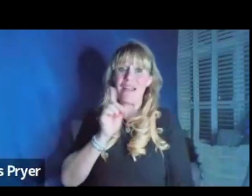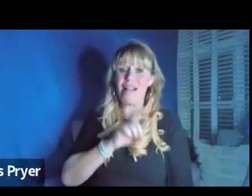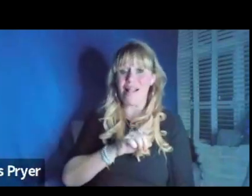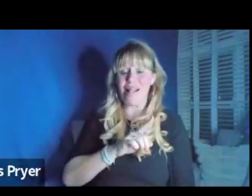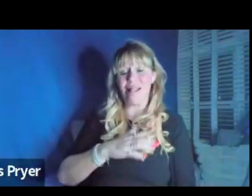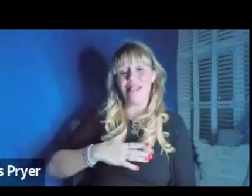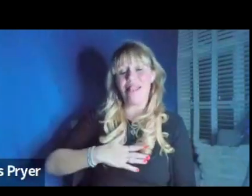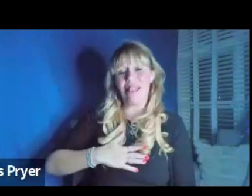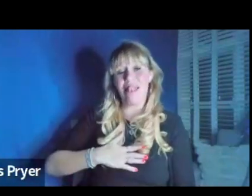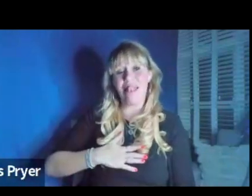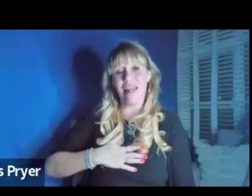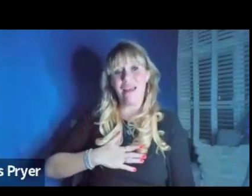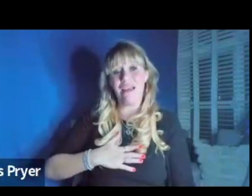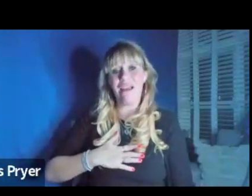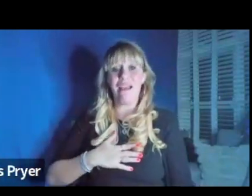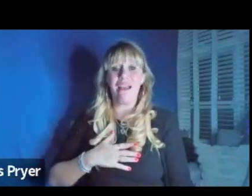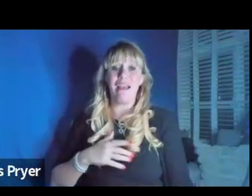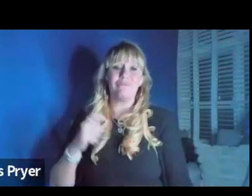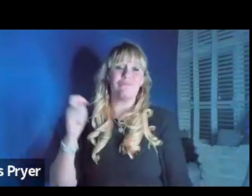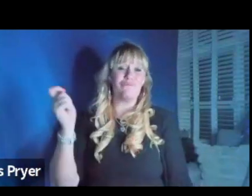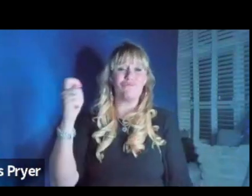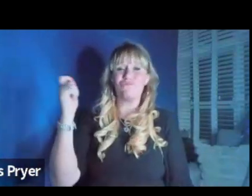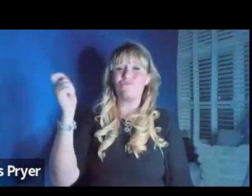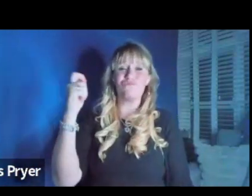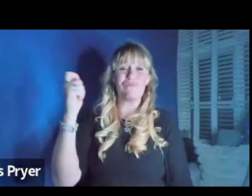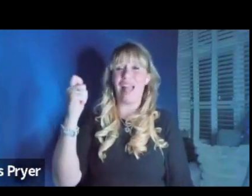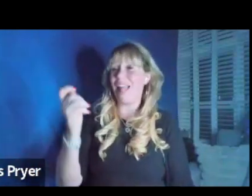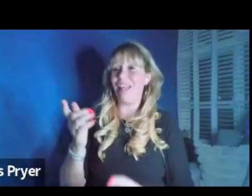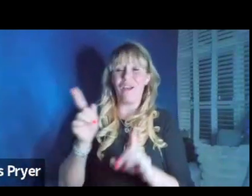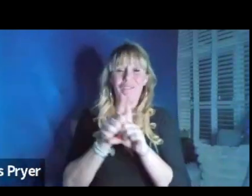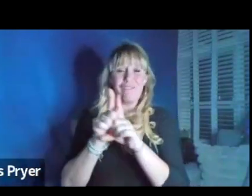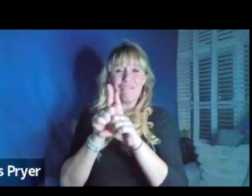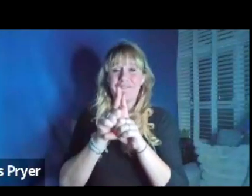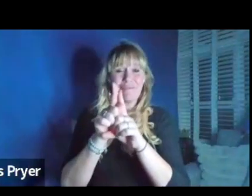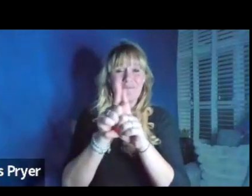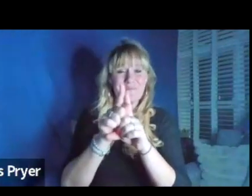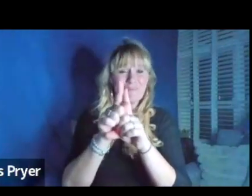And off to the prairie we'll go